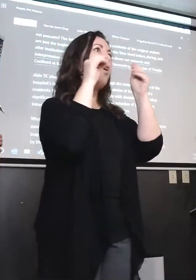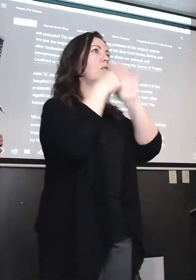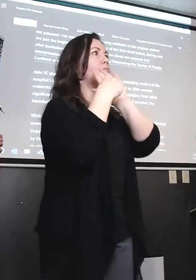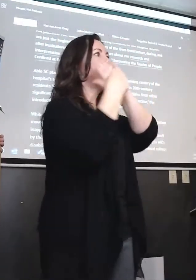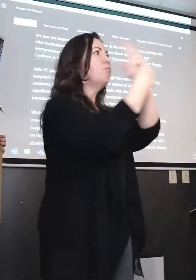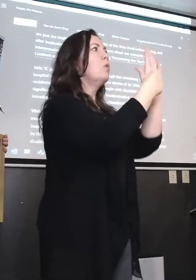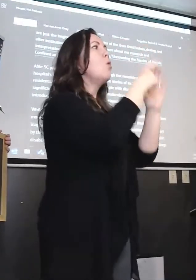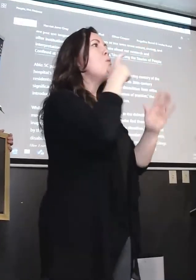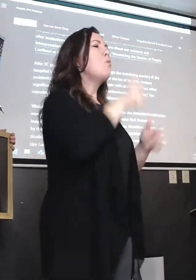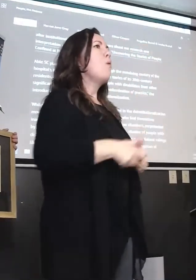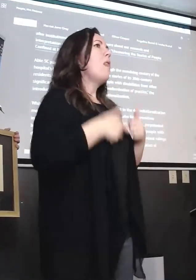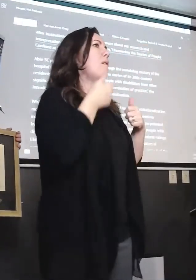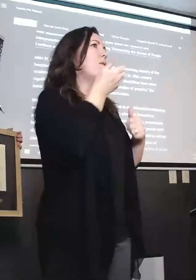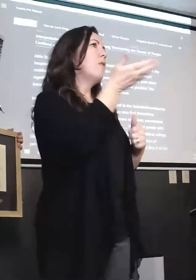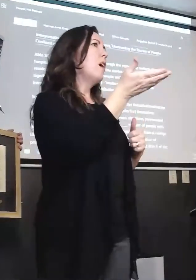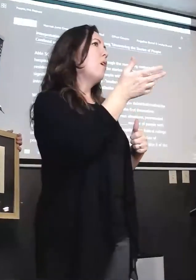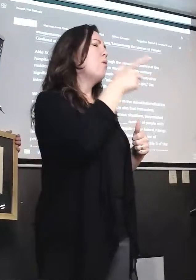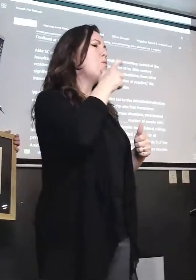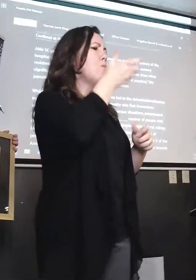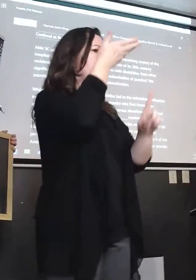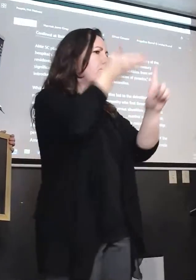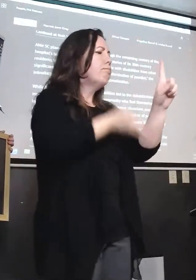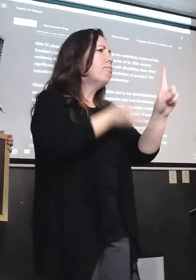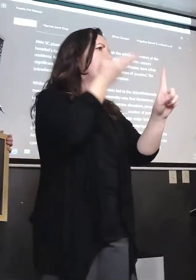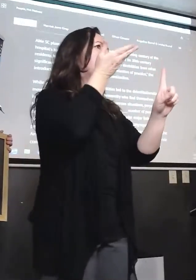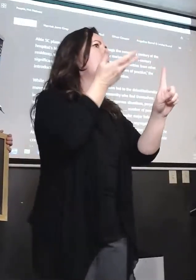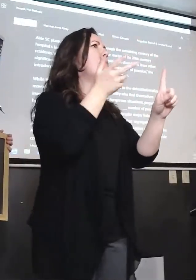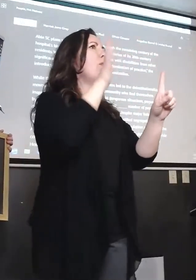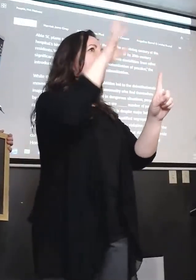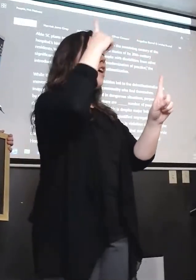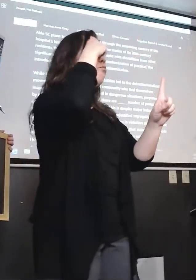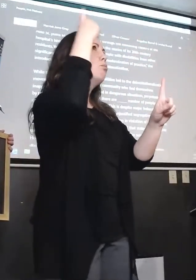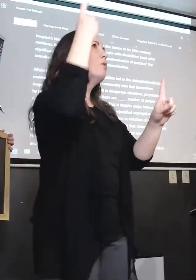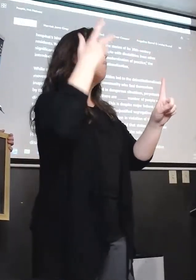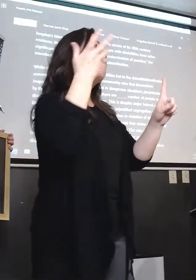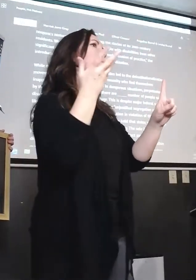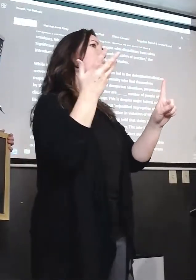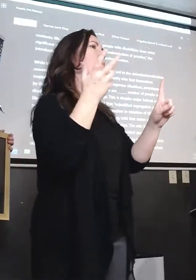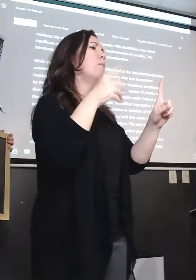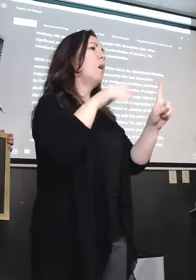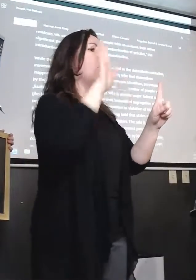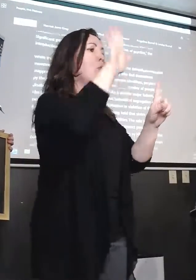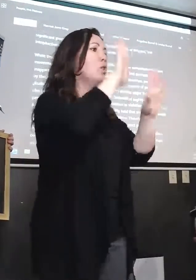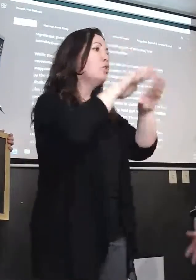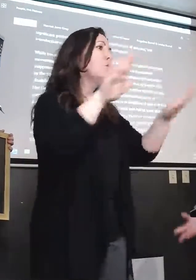Street. Who were they? What what were their dreams? What were the children who was their